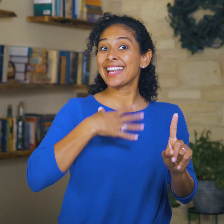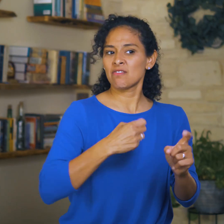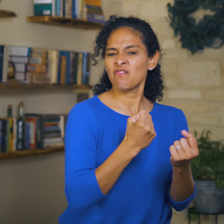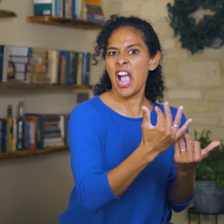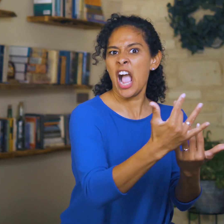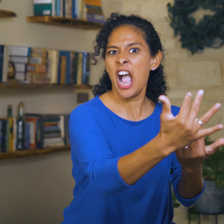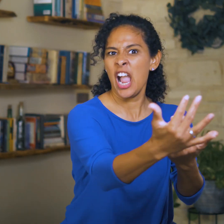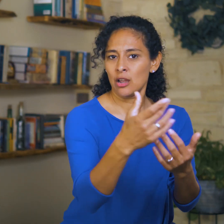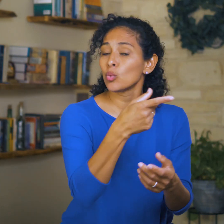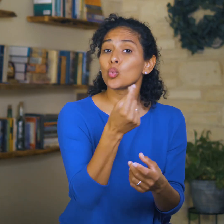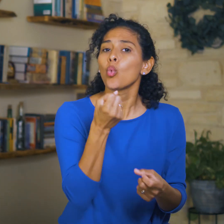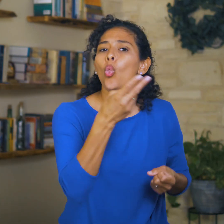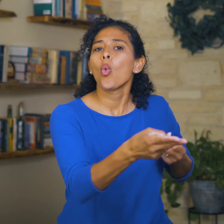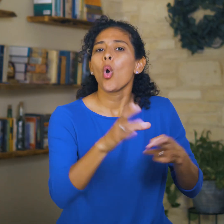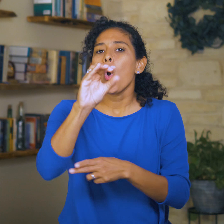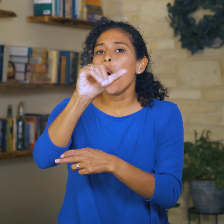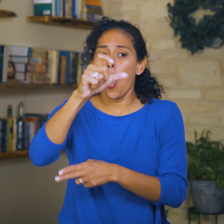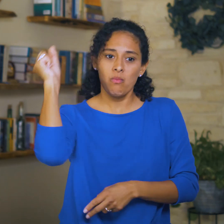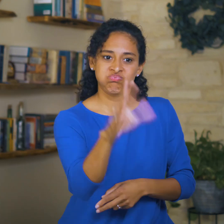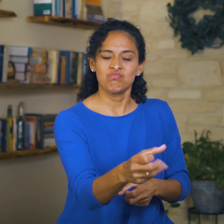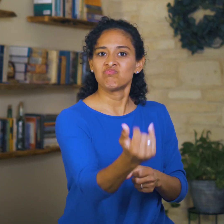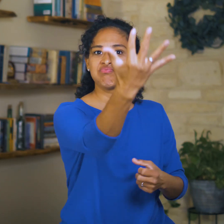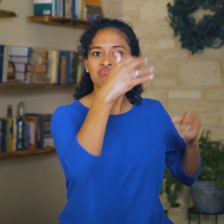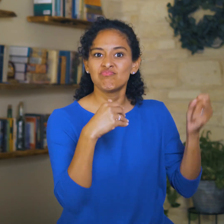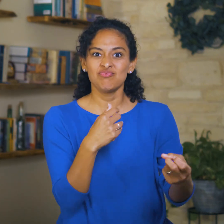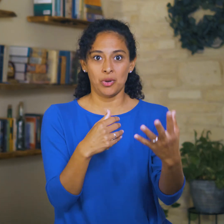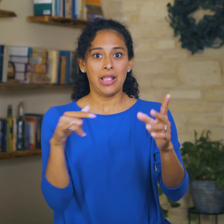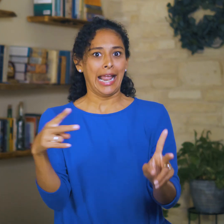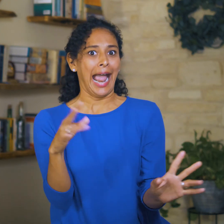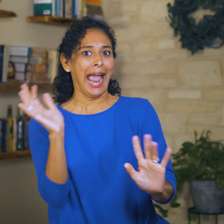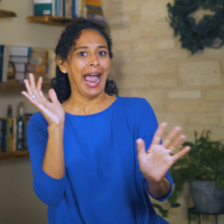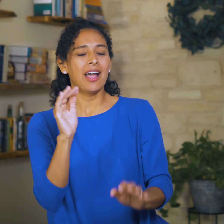caused with his coal-throwing.